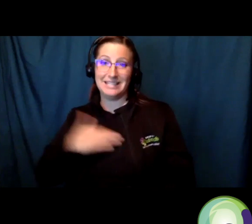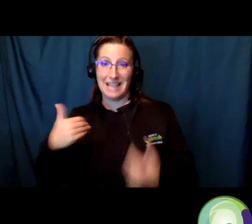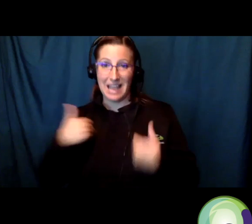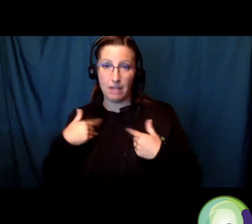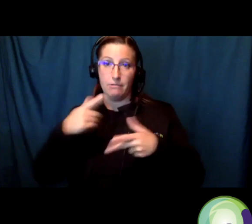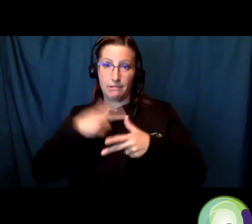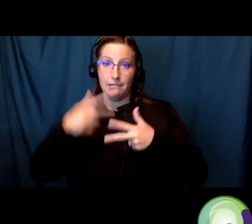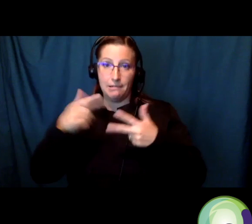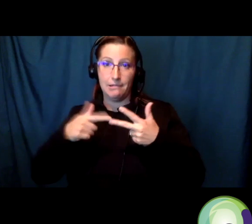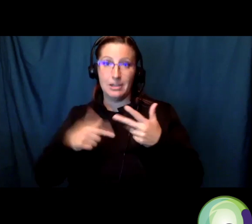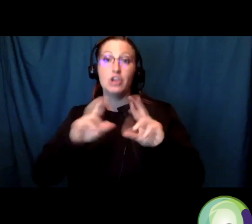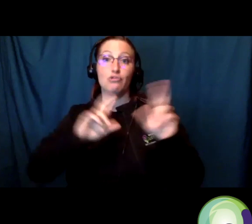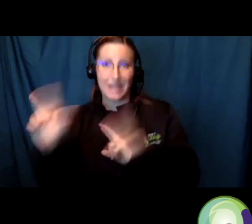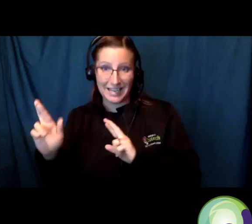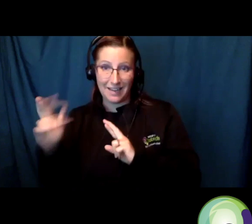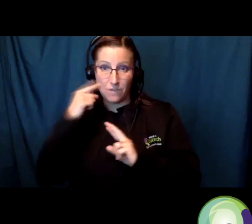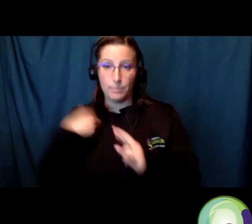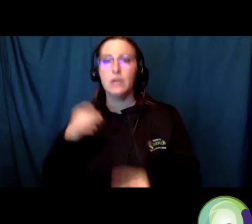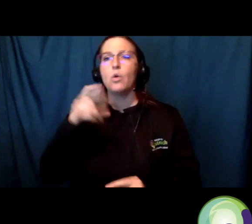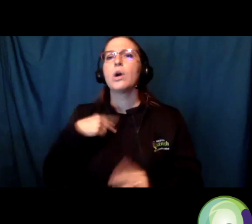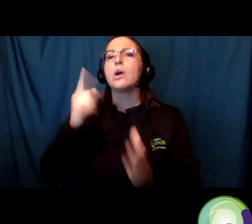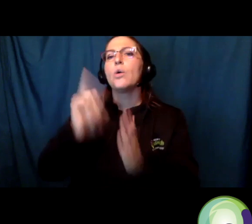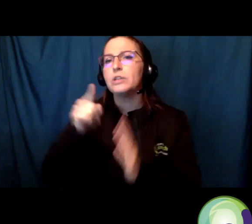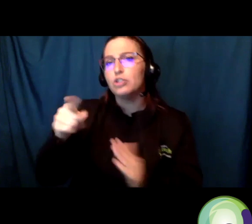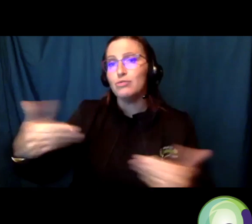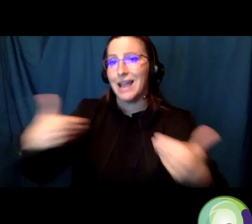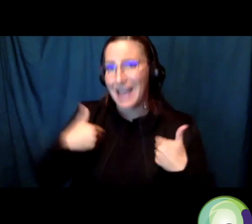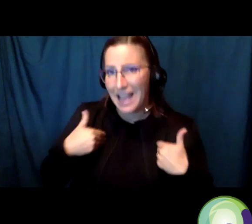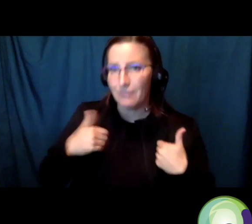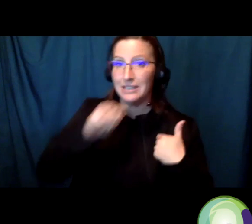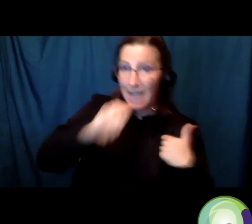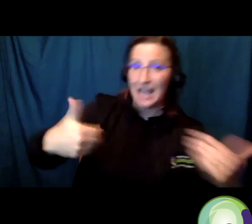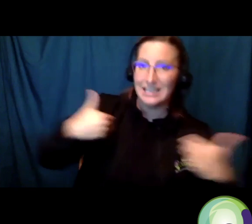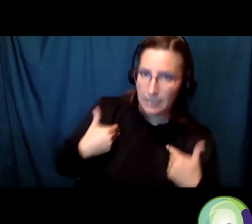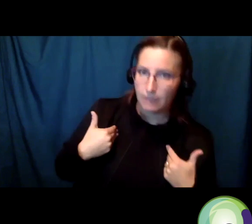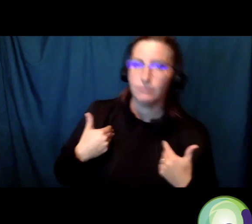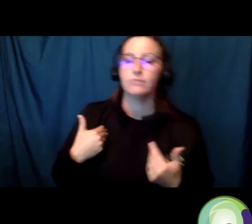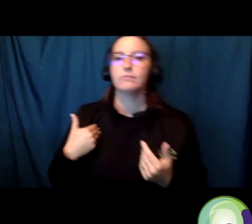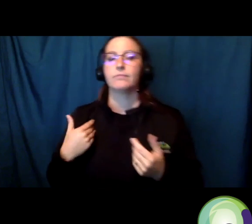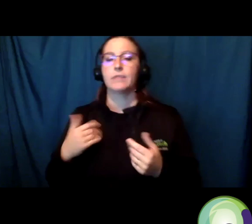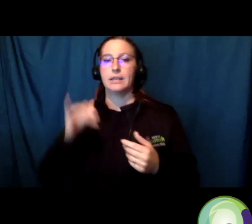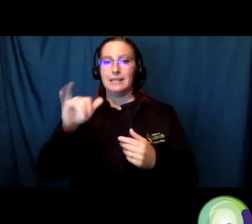handy or let me know what you do or don't have? And again that's gonna make you have to